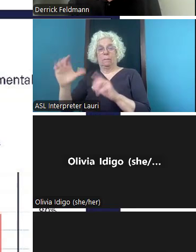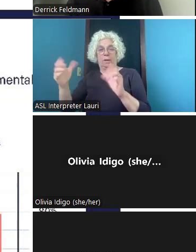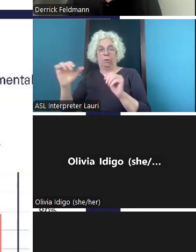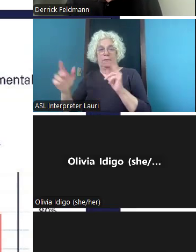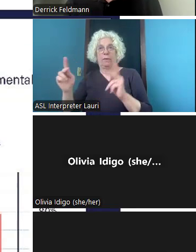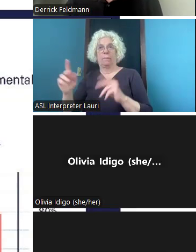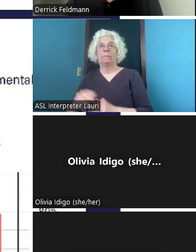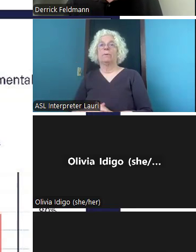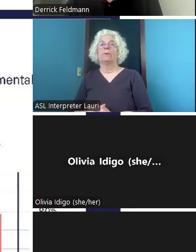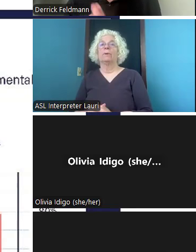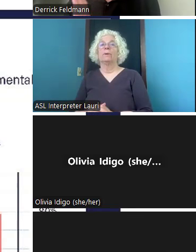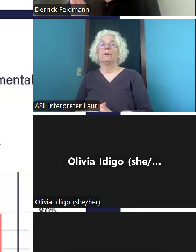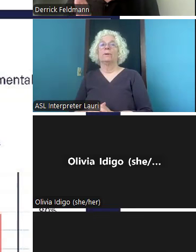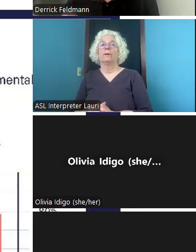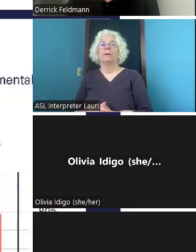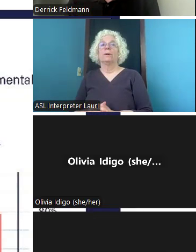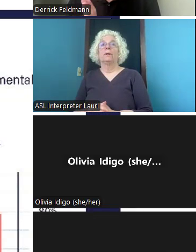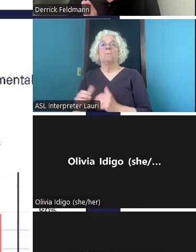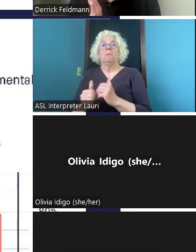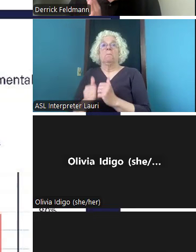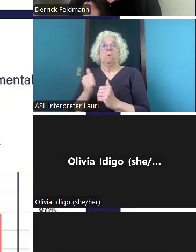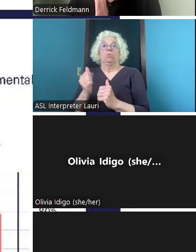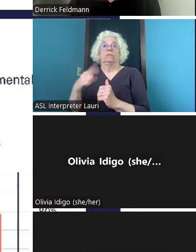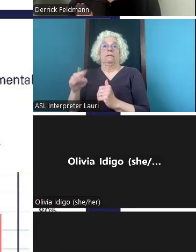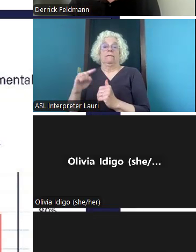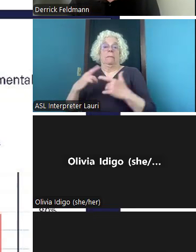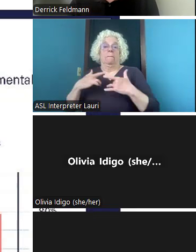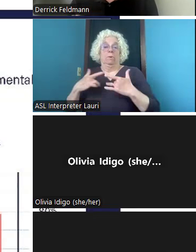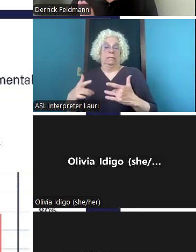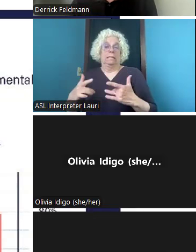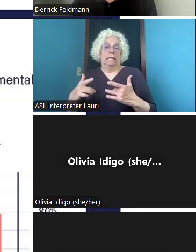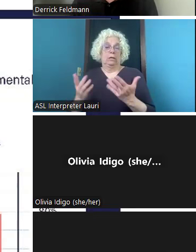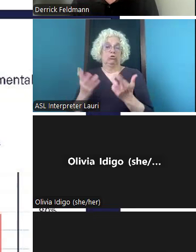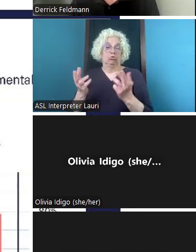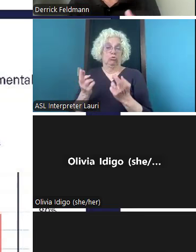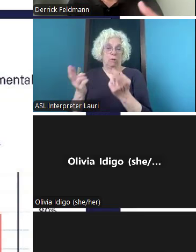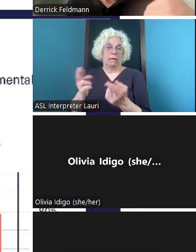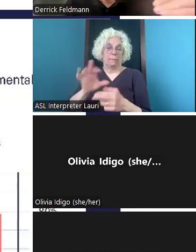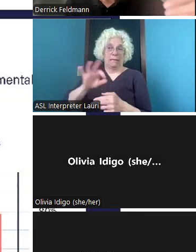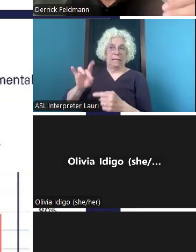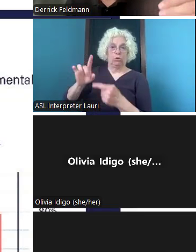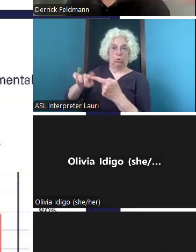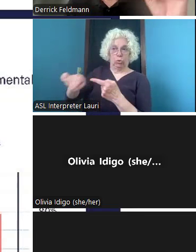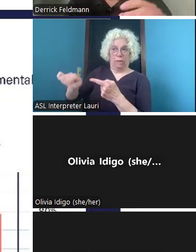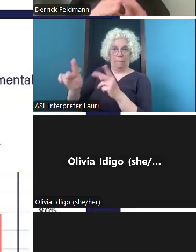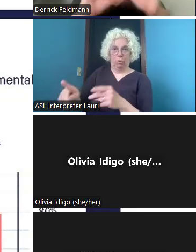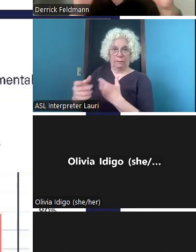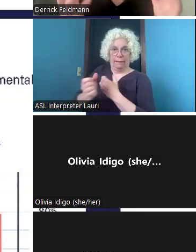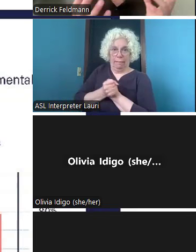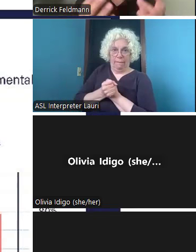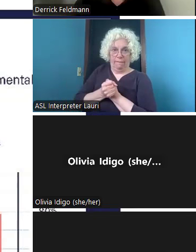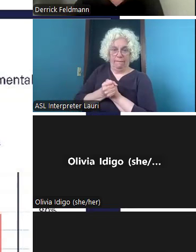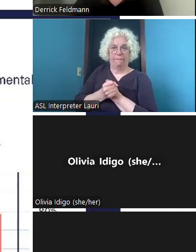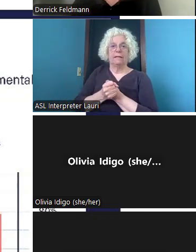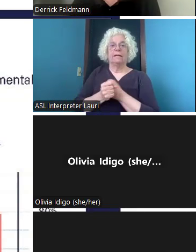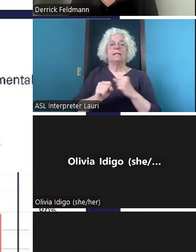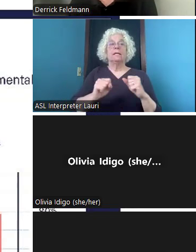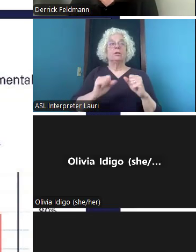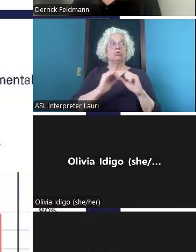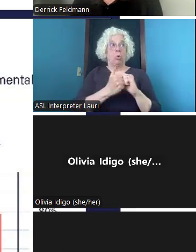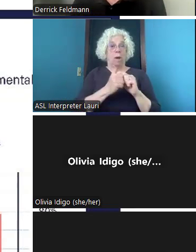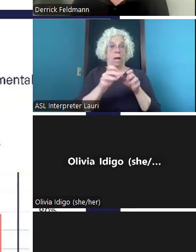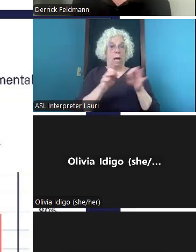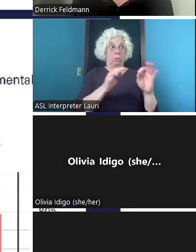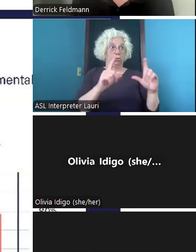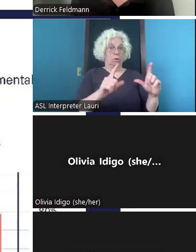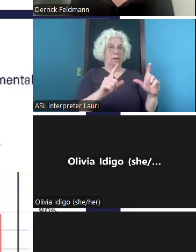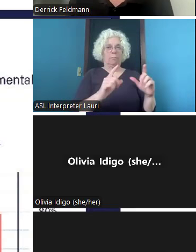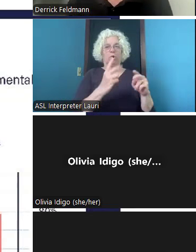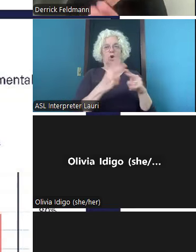But by and large, all of it was extremely likely to recommend 988 to their loved ones. So we know that foundational frame, the way that we describe it,